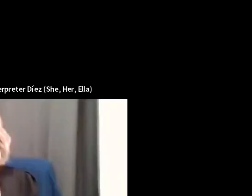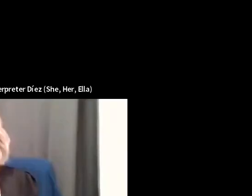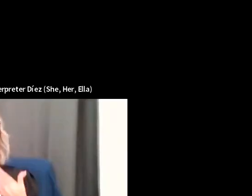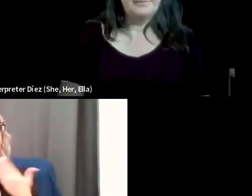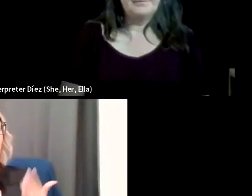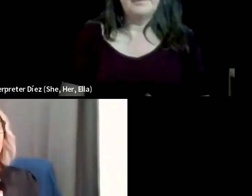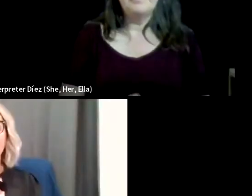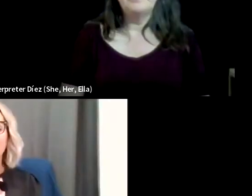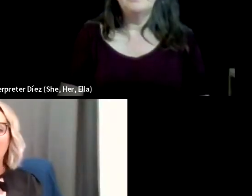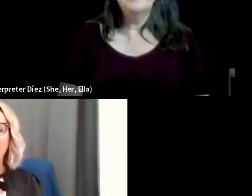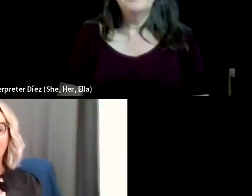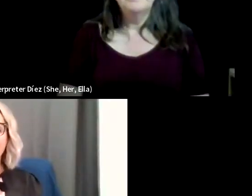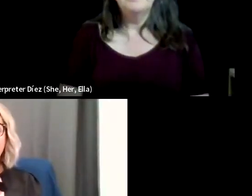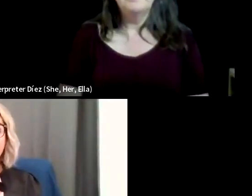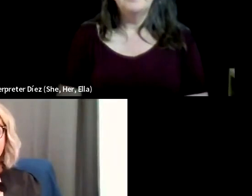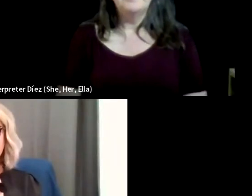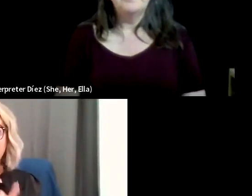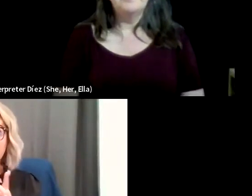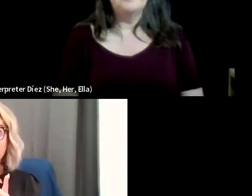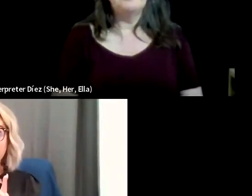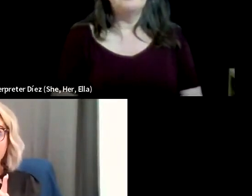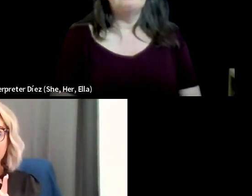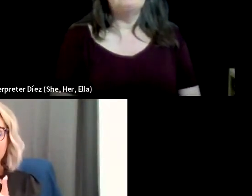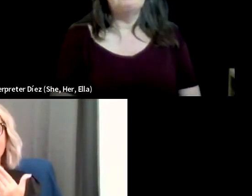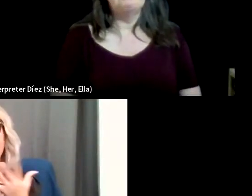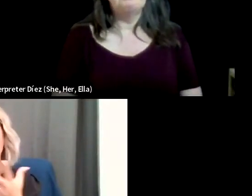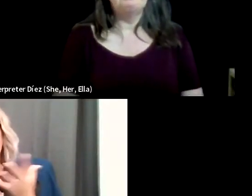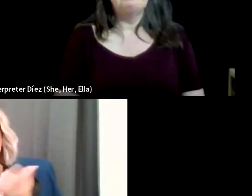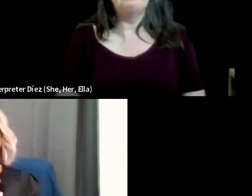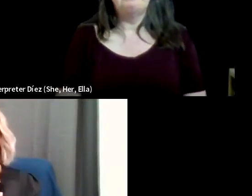Anybody else? Okay. Thank you so much.